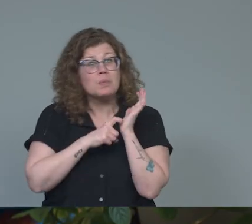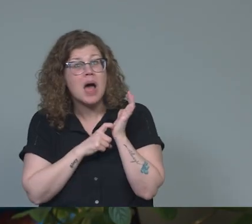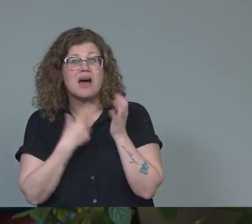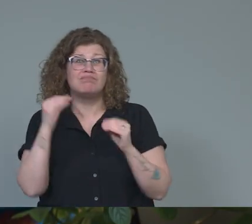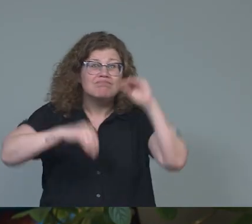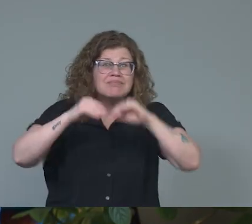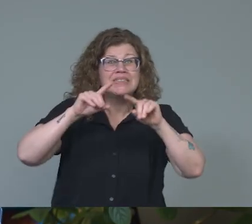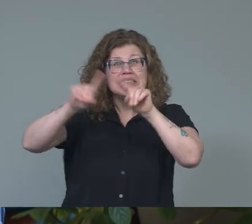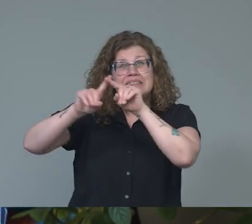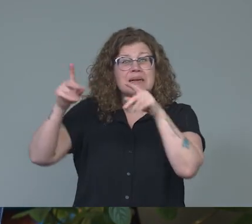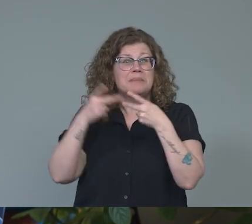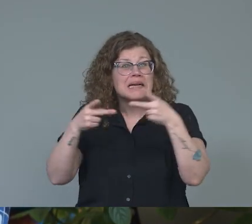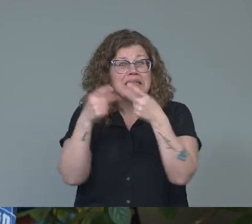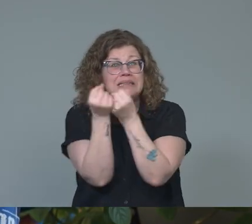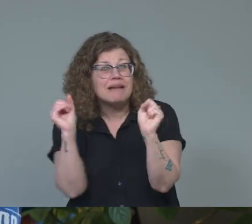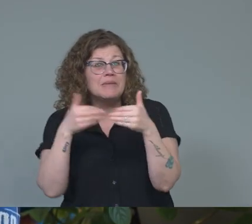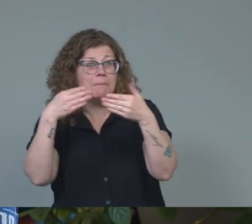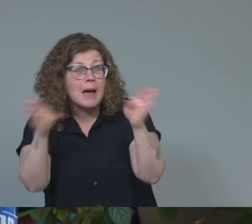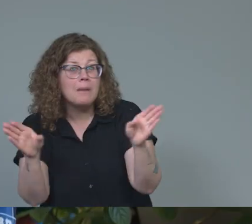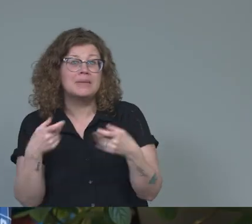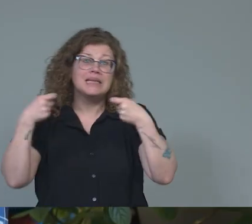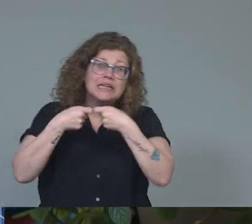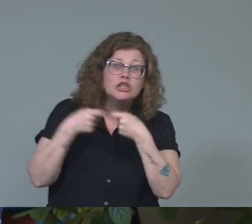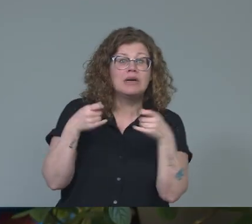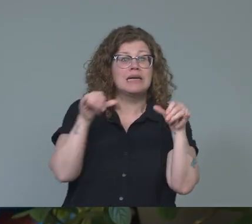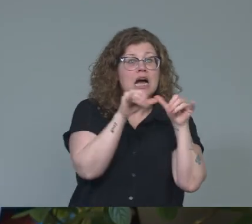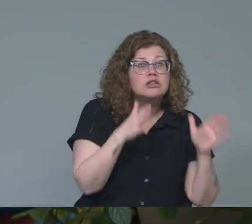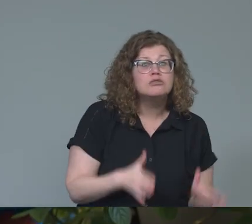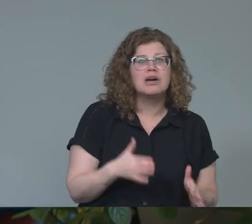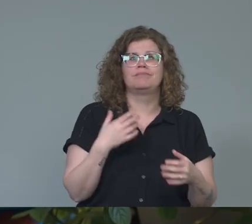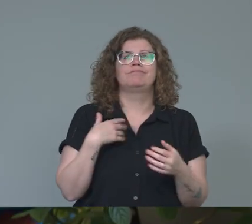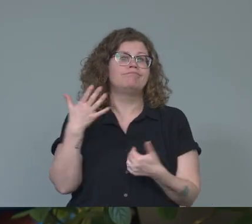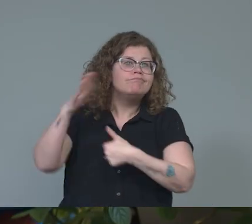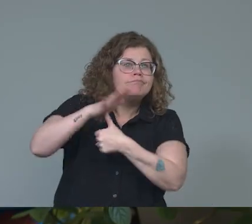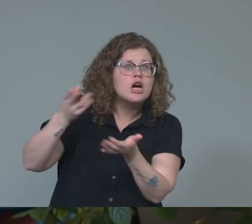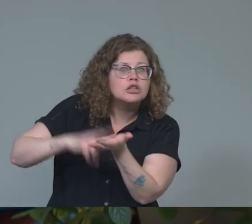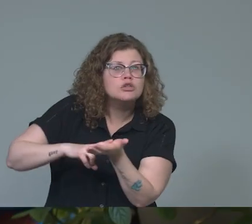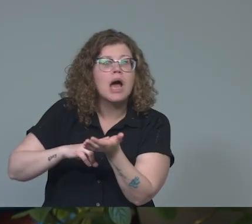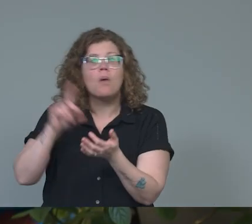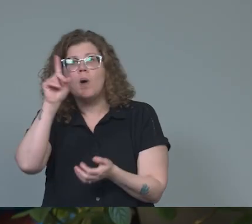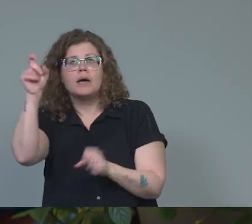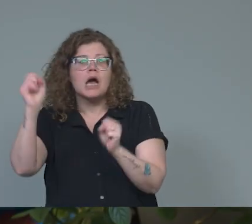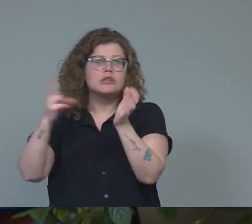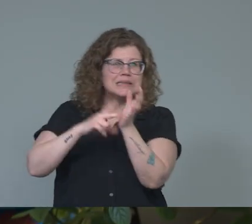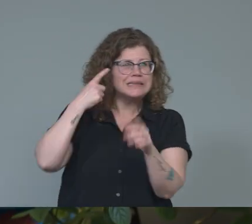they have suggested. And it helped me a lot. So I really appreciated, I really appreciate there are such opportunities